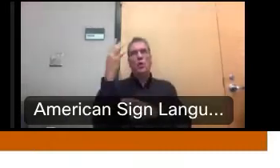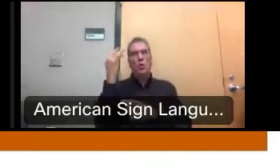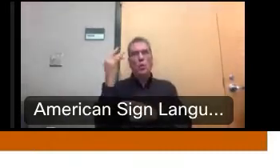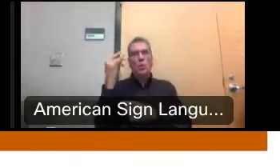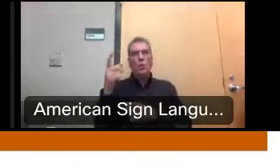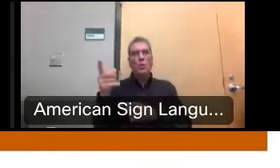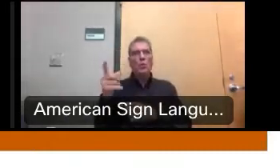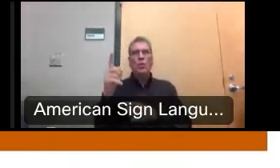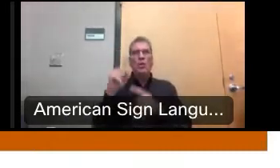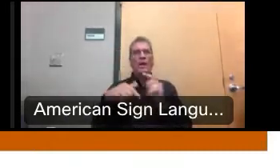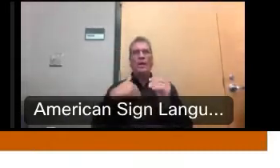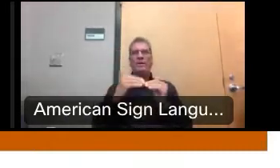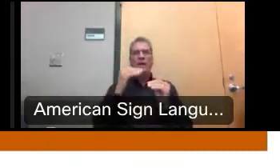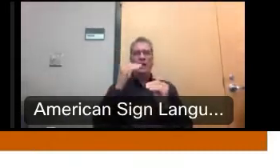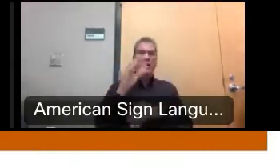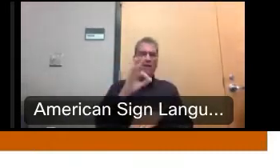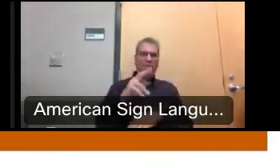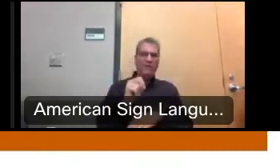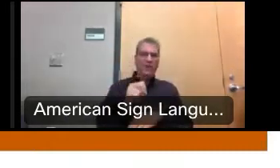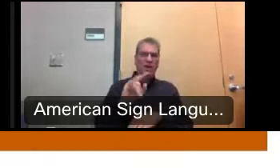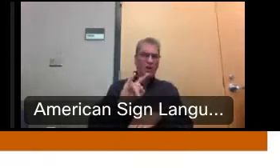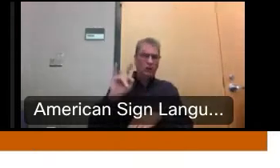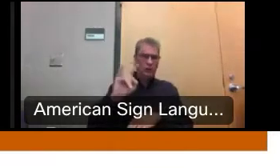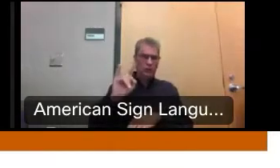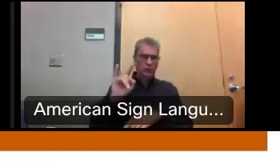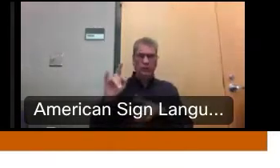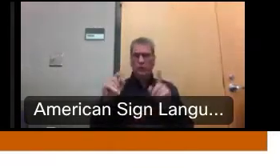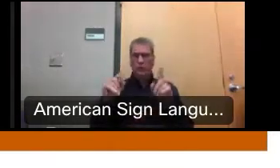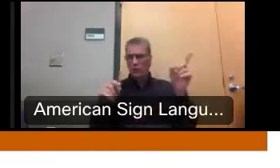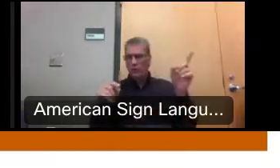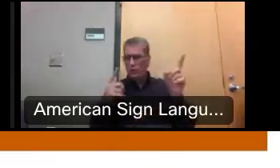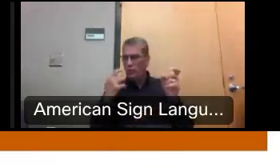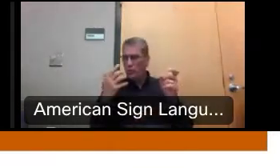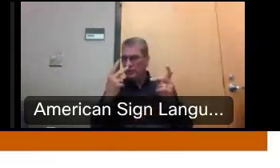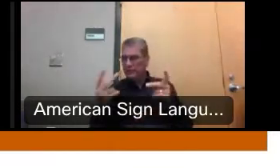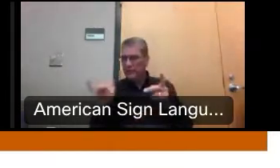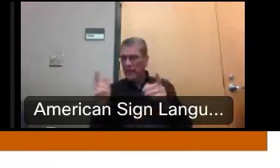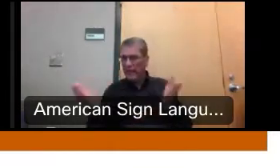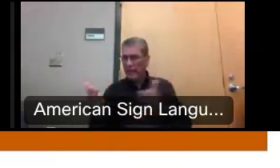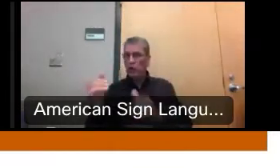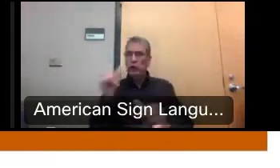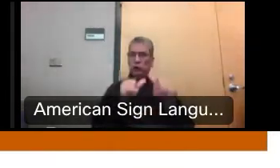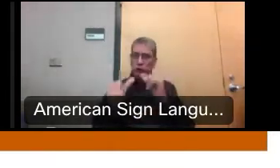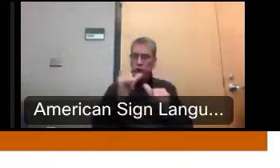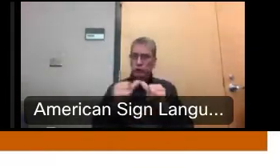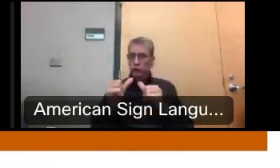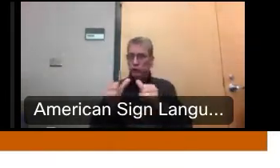too much fun because you never wants to seem like or like, system never wants to be like, encouraging. Drinking among undergrads who are not yet